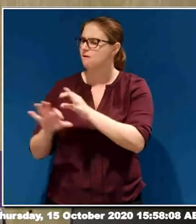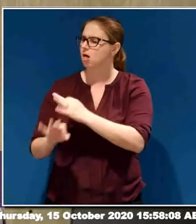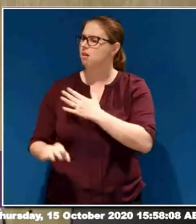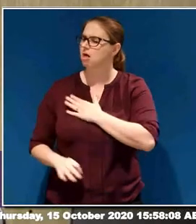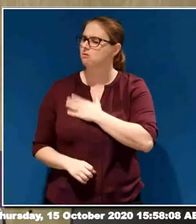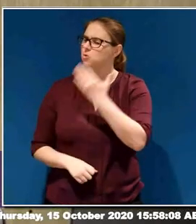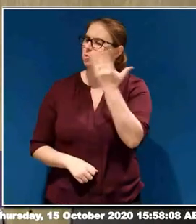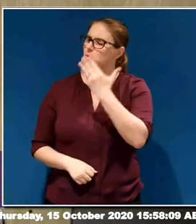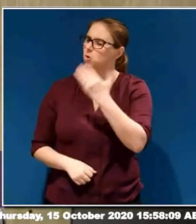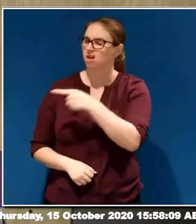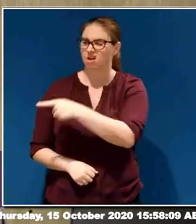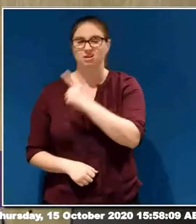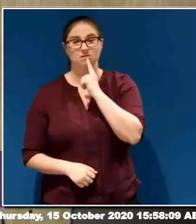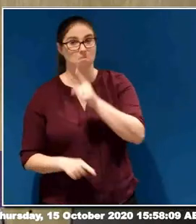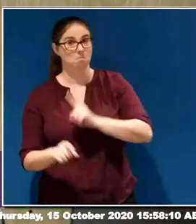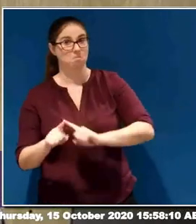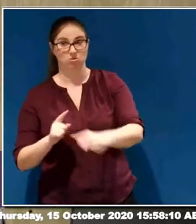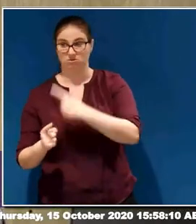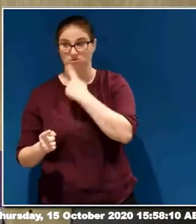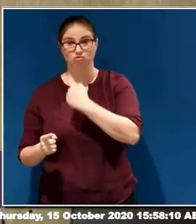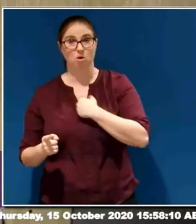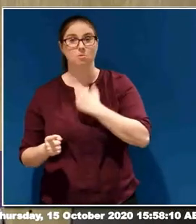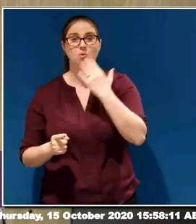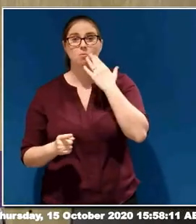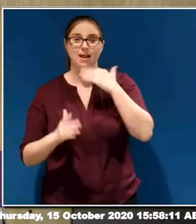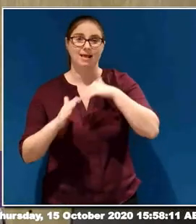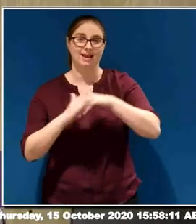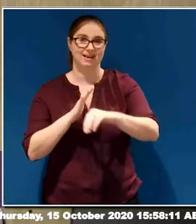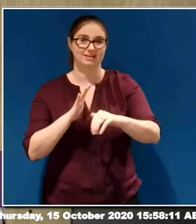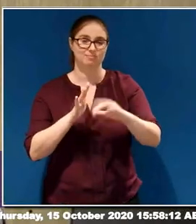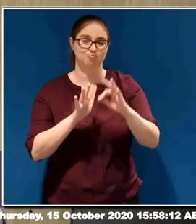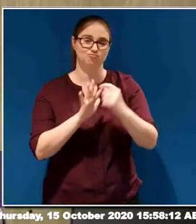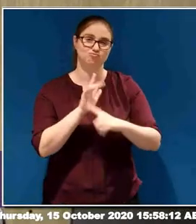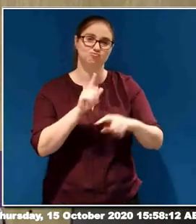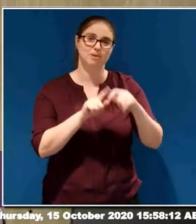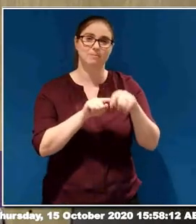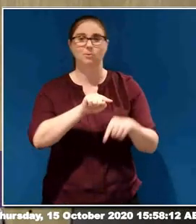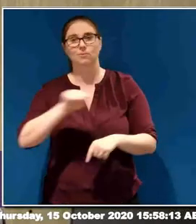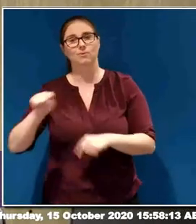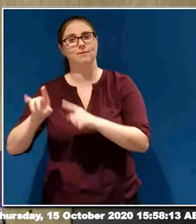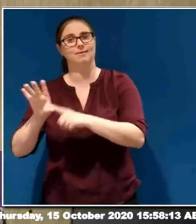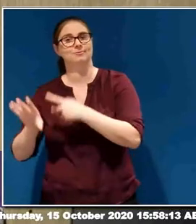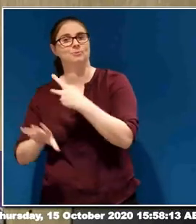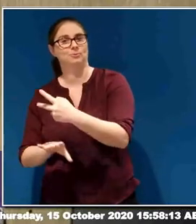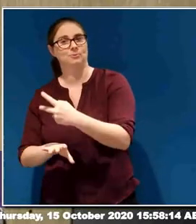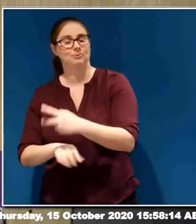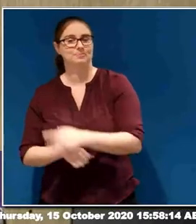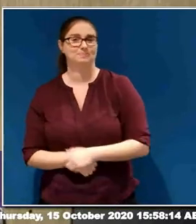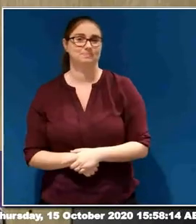They talked about not being able to read and getting in trouble